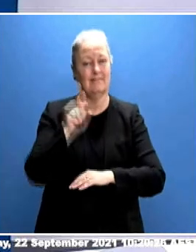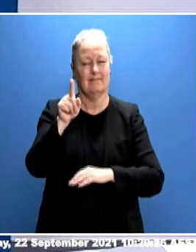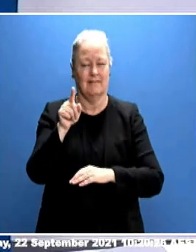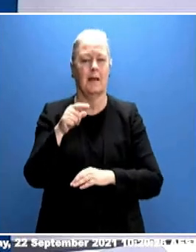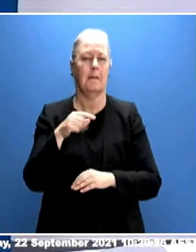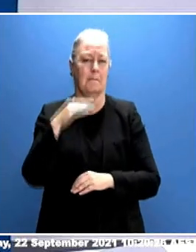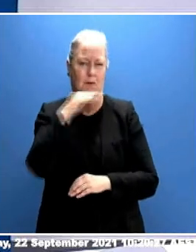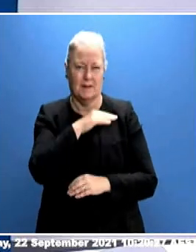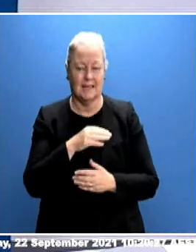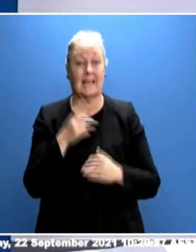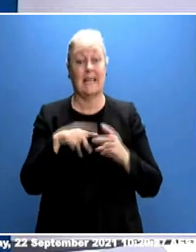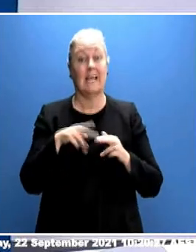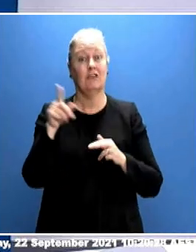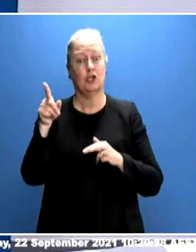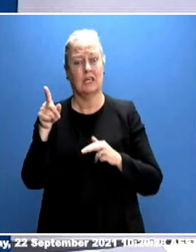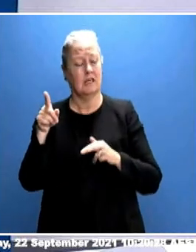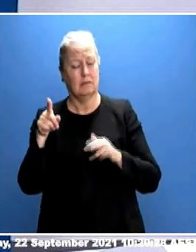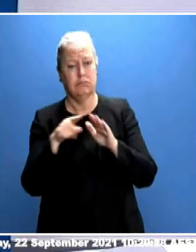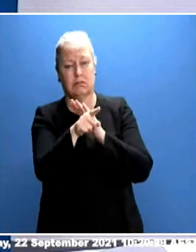If she rapidly disappears, that's because the earthquake